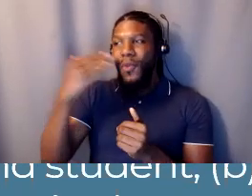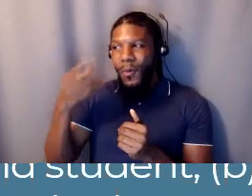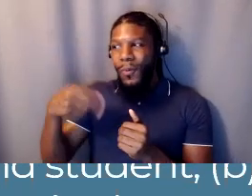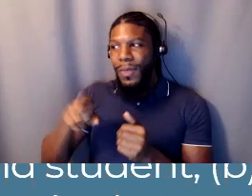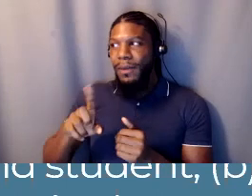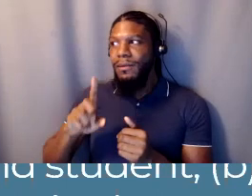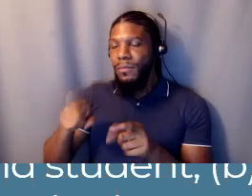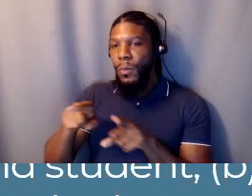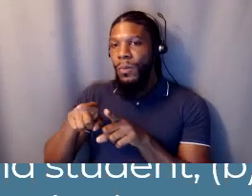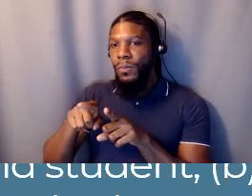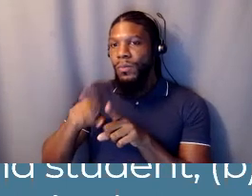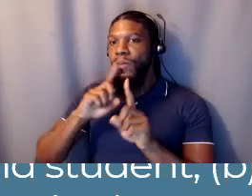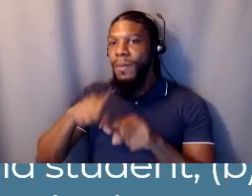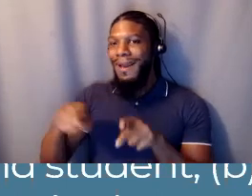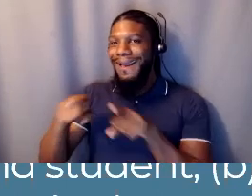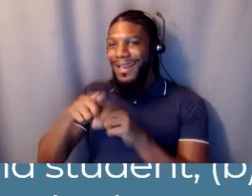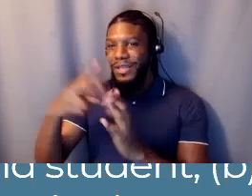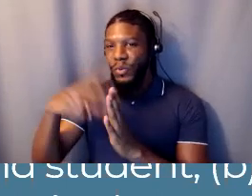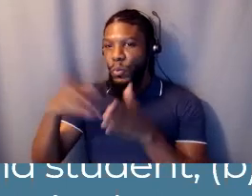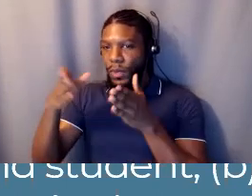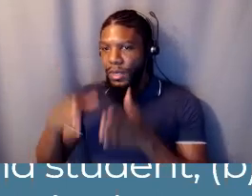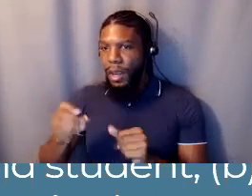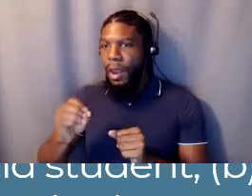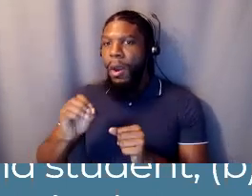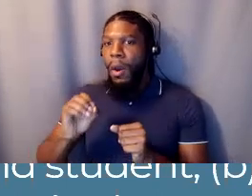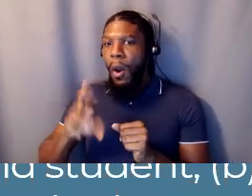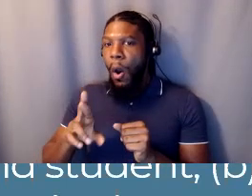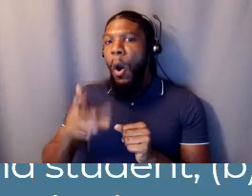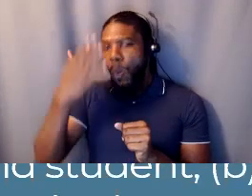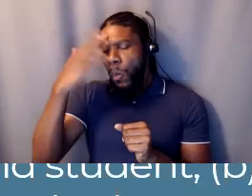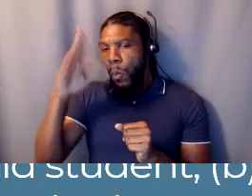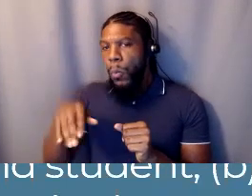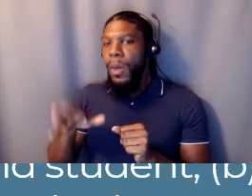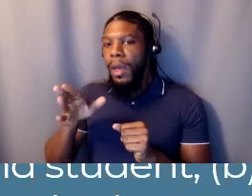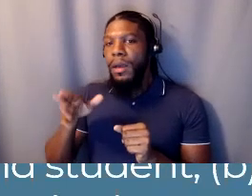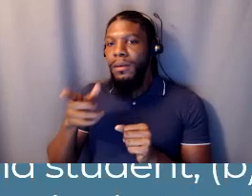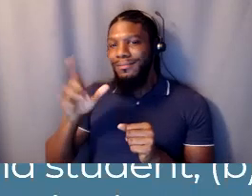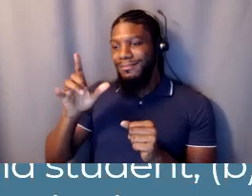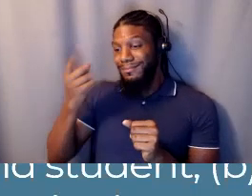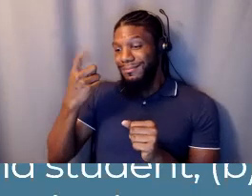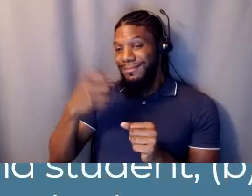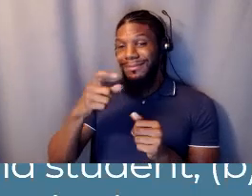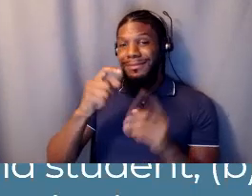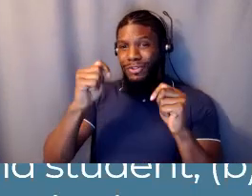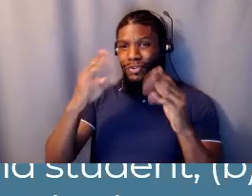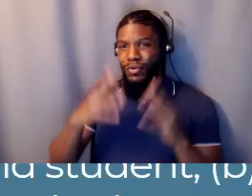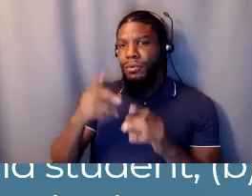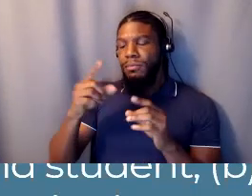or didn't have the final say. And often tutors would encourage ownership and provide those options,